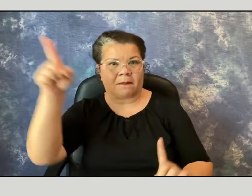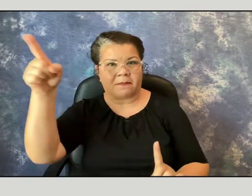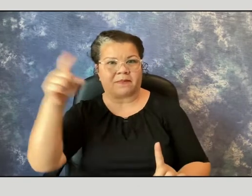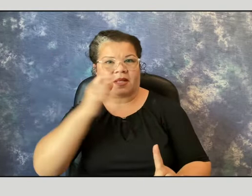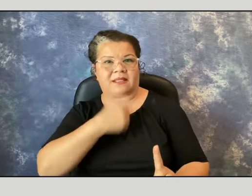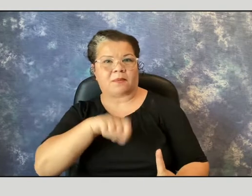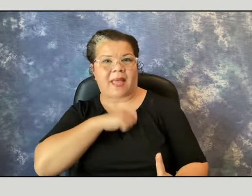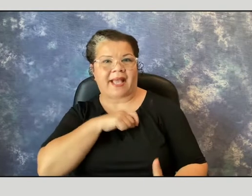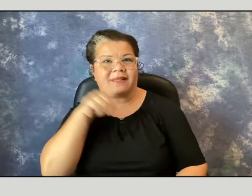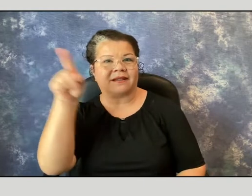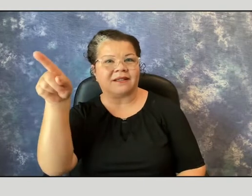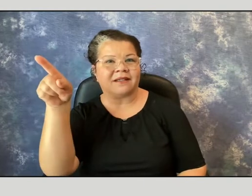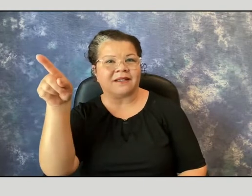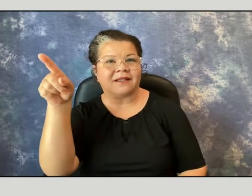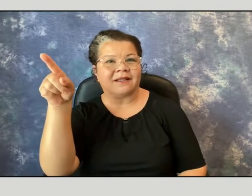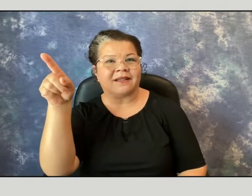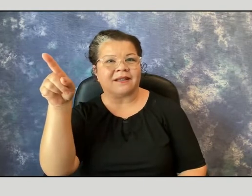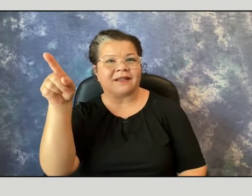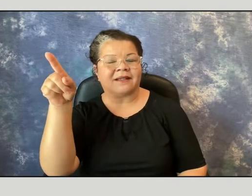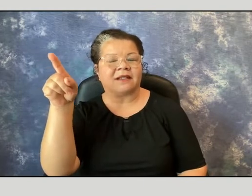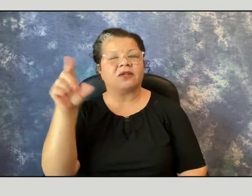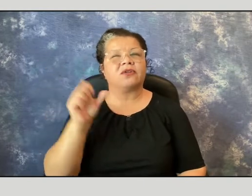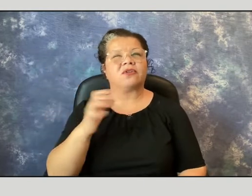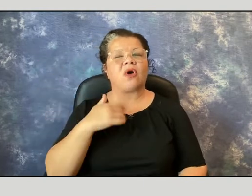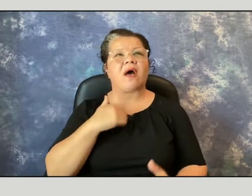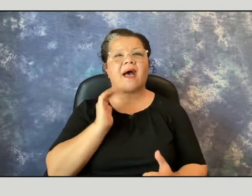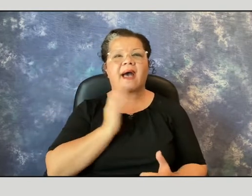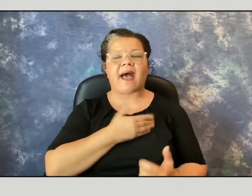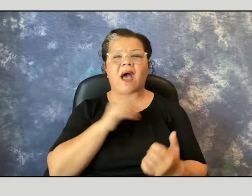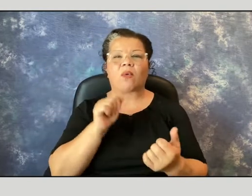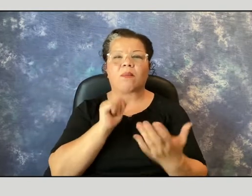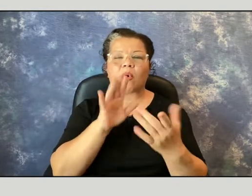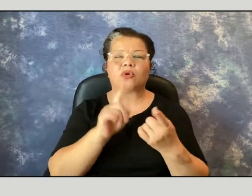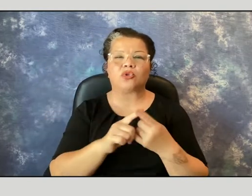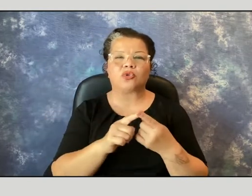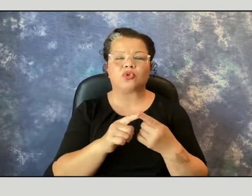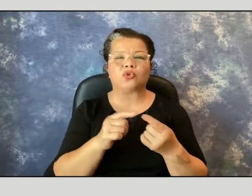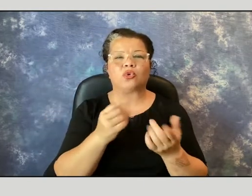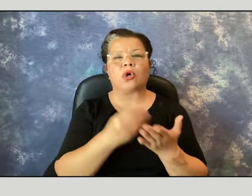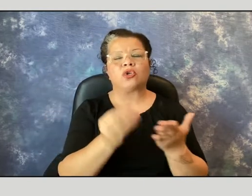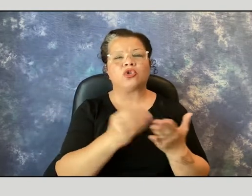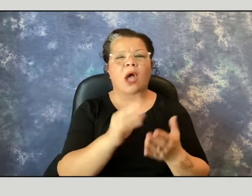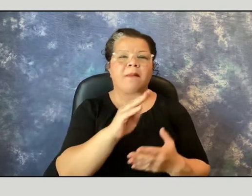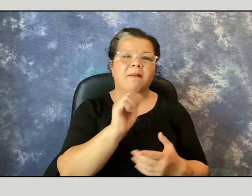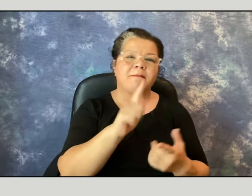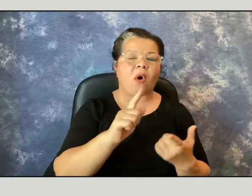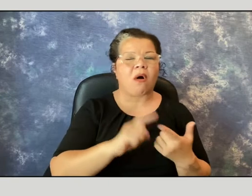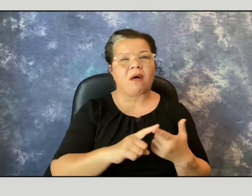how our approach to shopping malls and Marshalls and all these things is a form of Puerto Ricanness,